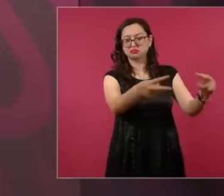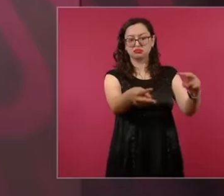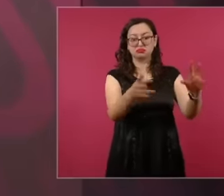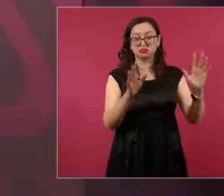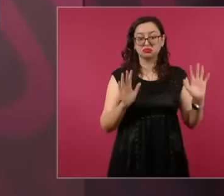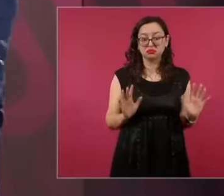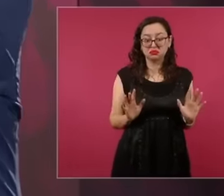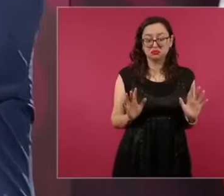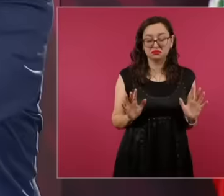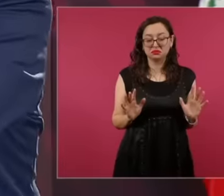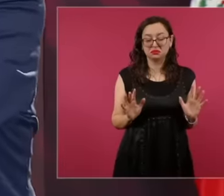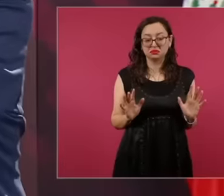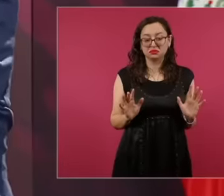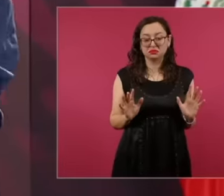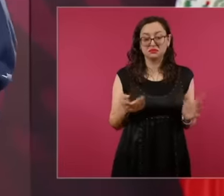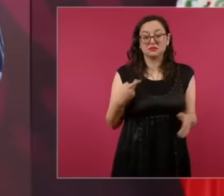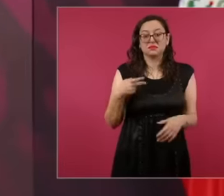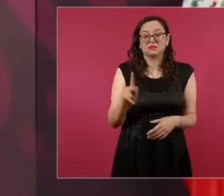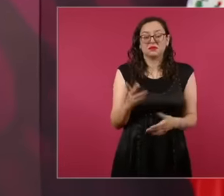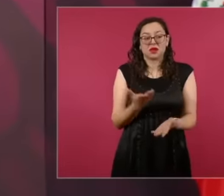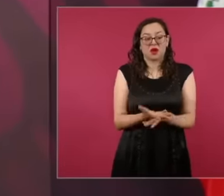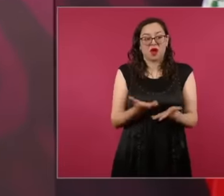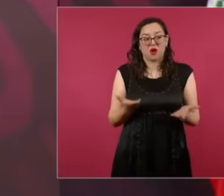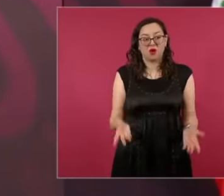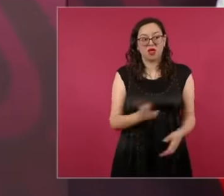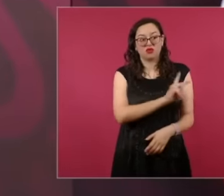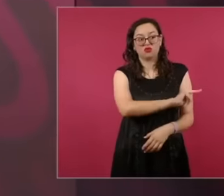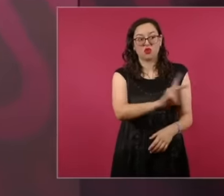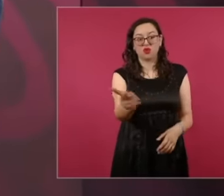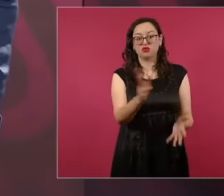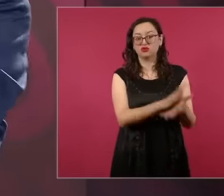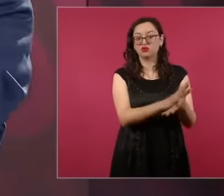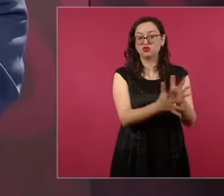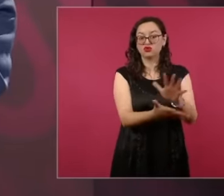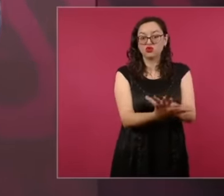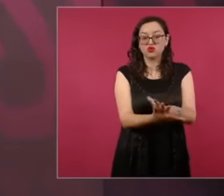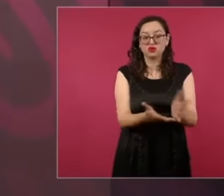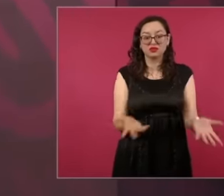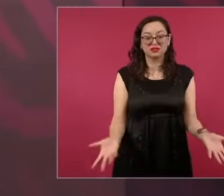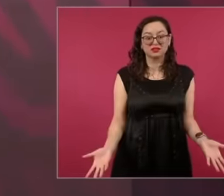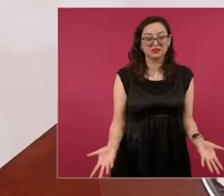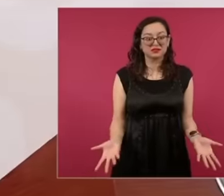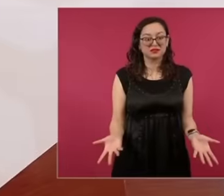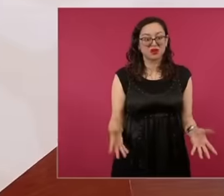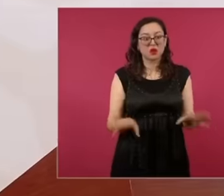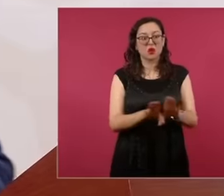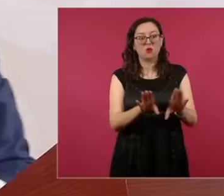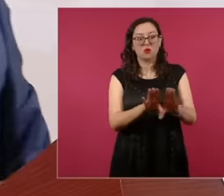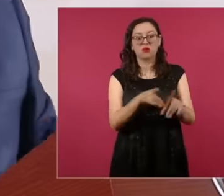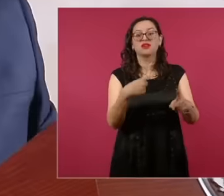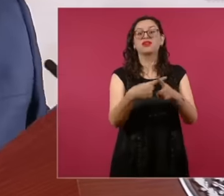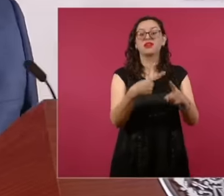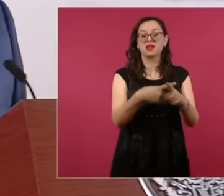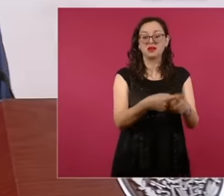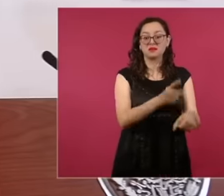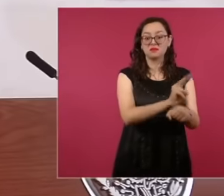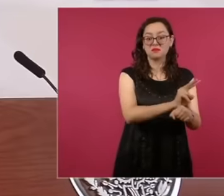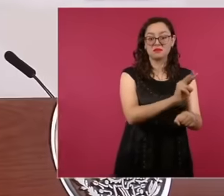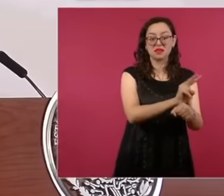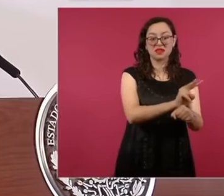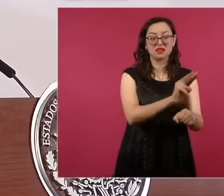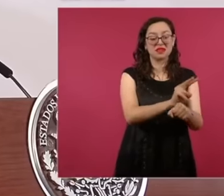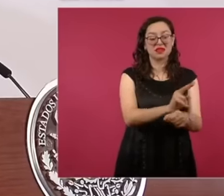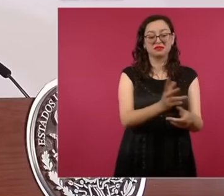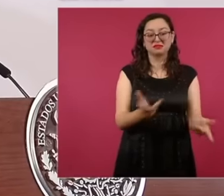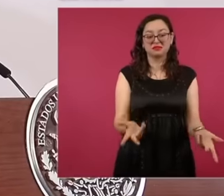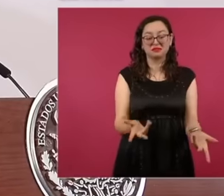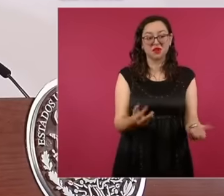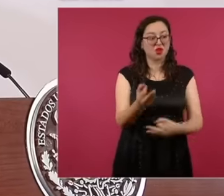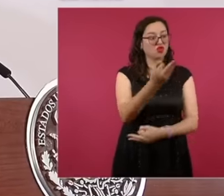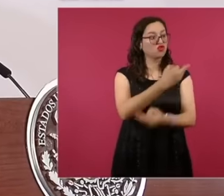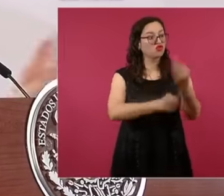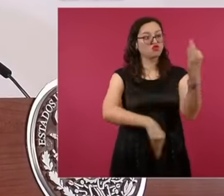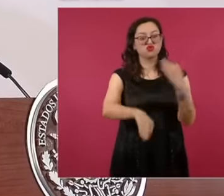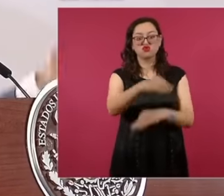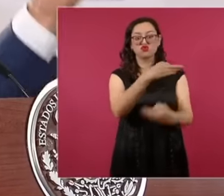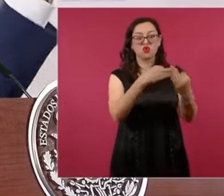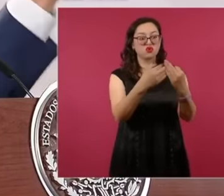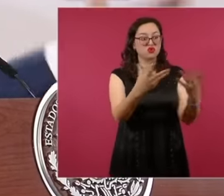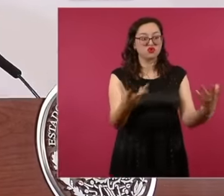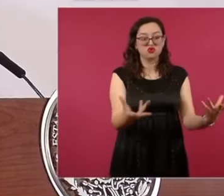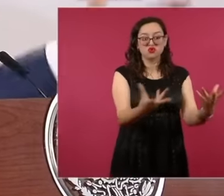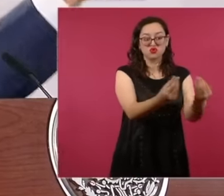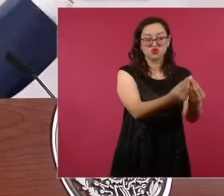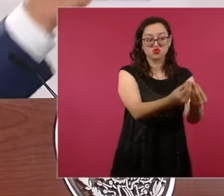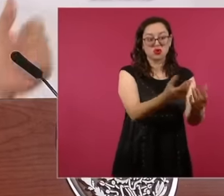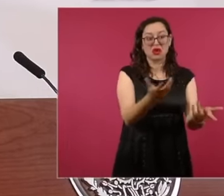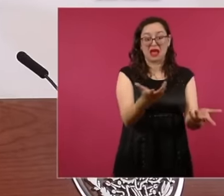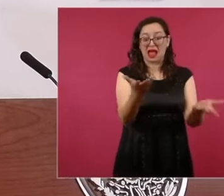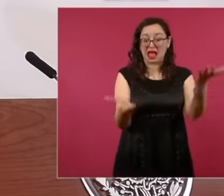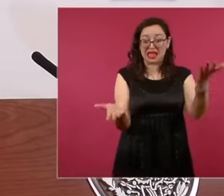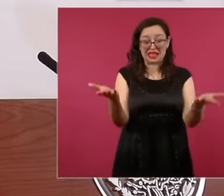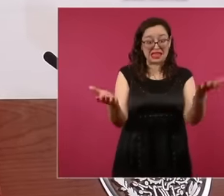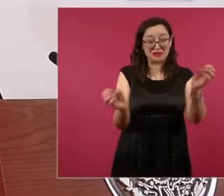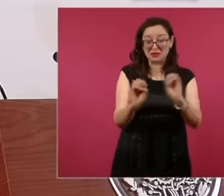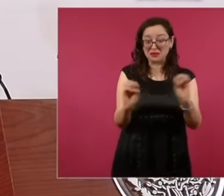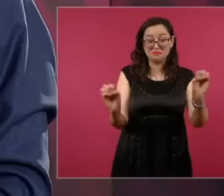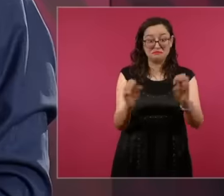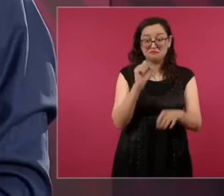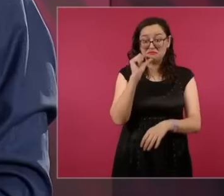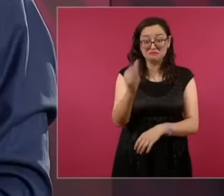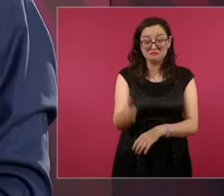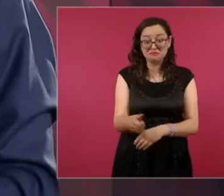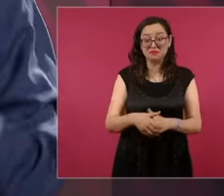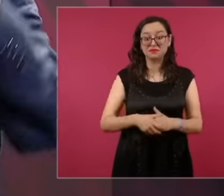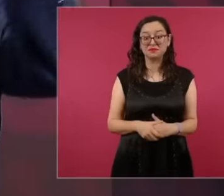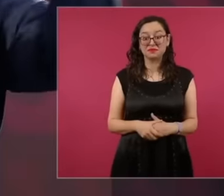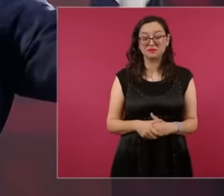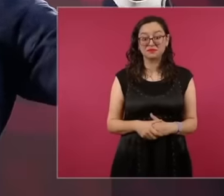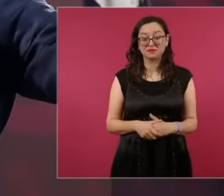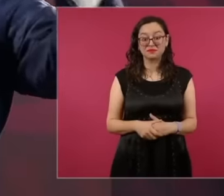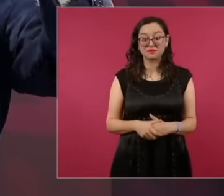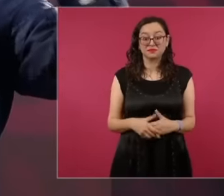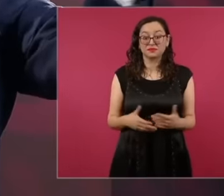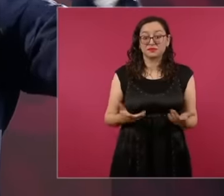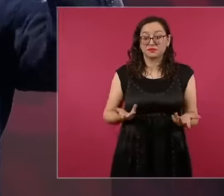here How is it regulated if everything is tilted there is no minimum balance so for businessmen